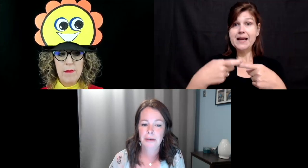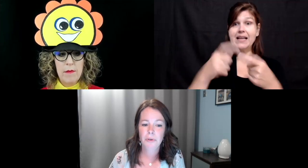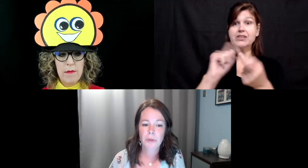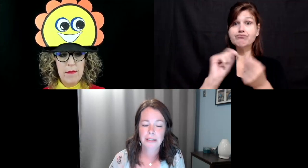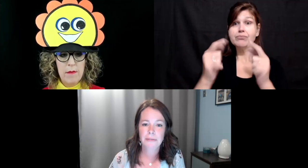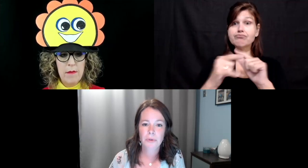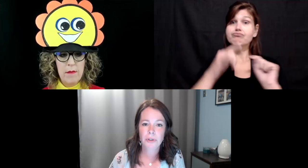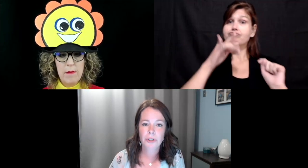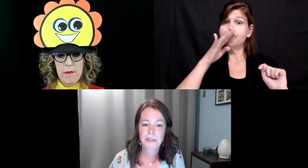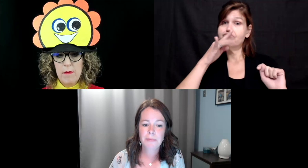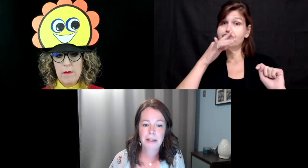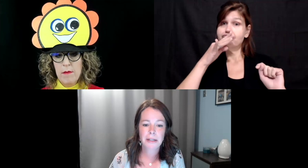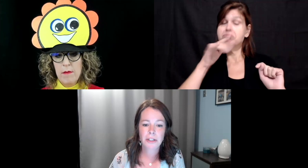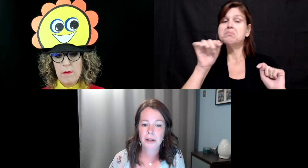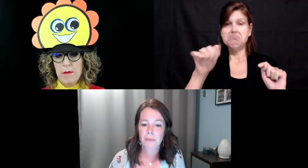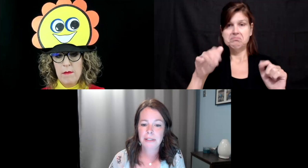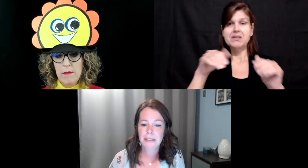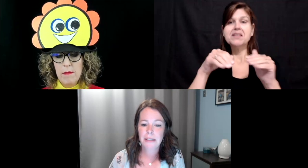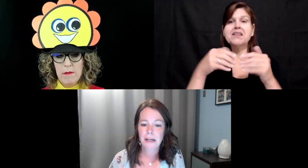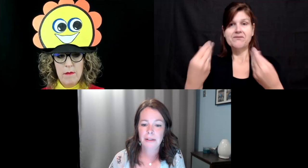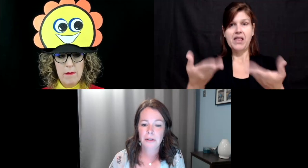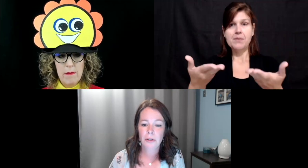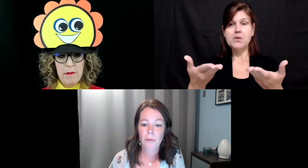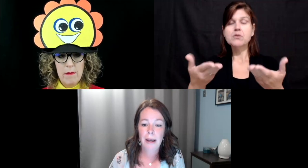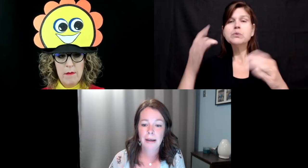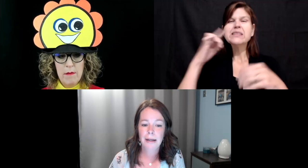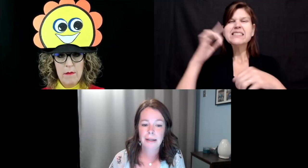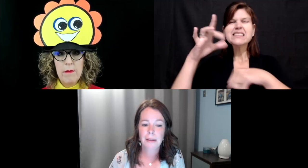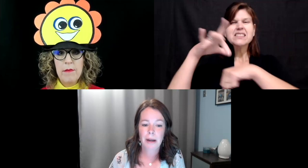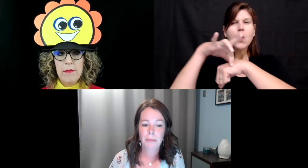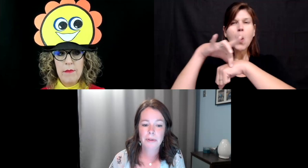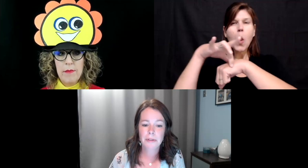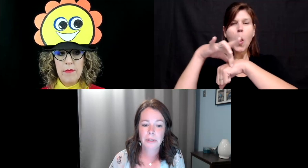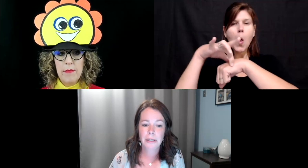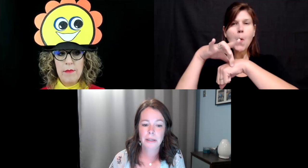If you would like to view the show in Spanish, please click on the globe icon at the bottom of the screen